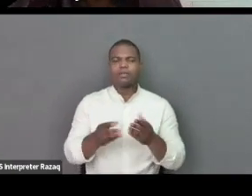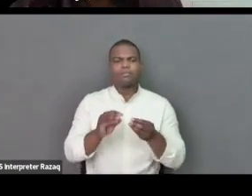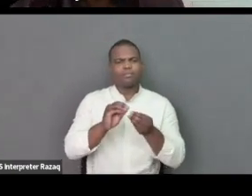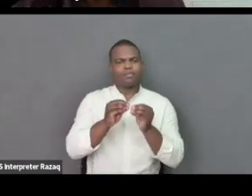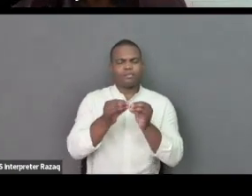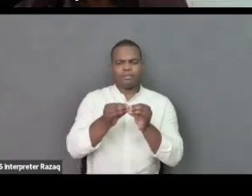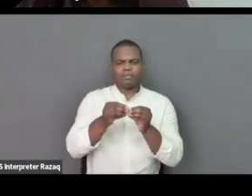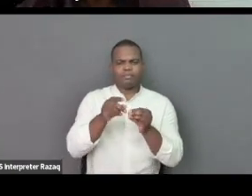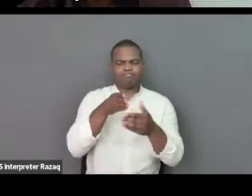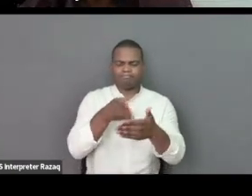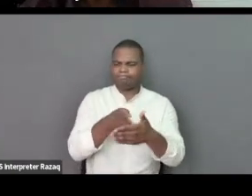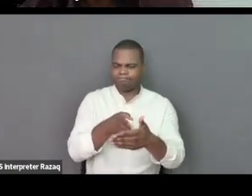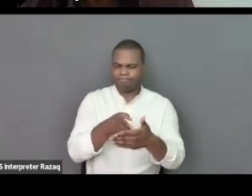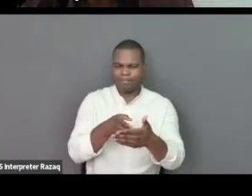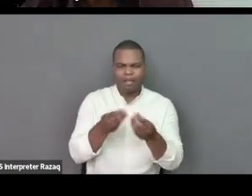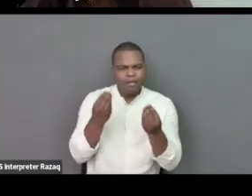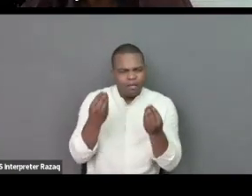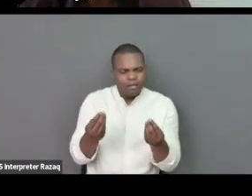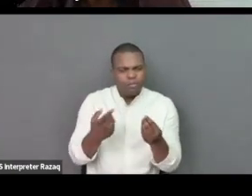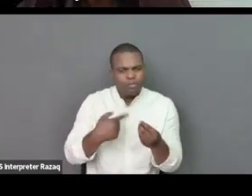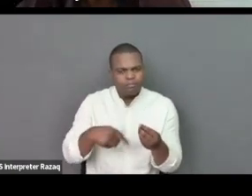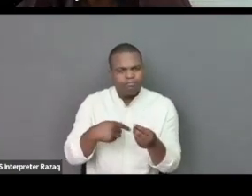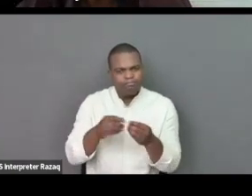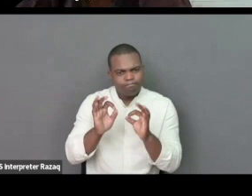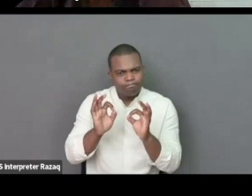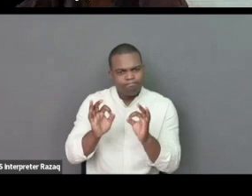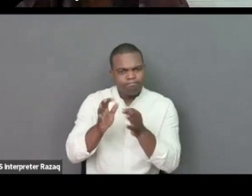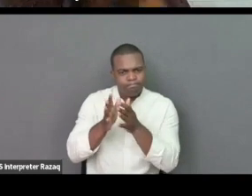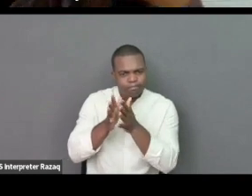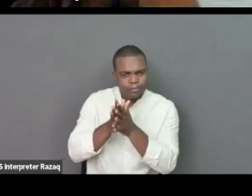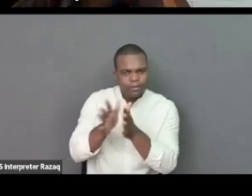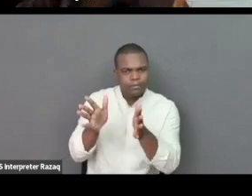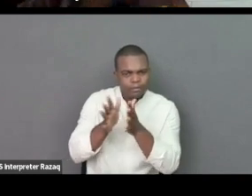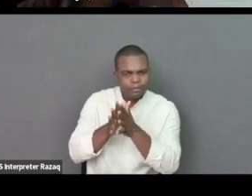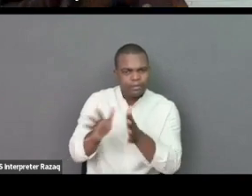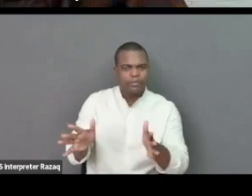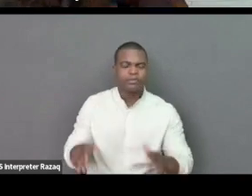useful. If not, then it's also good